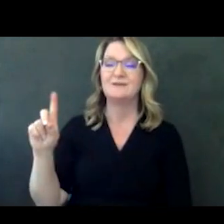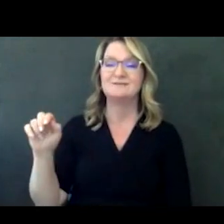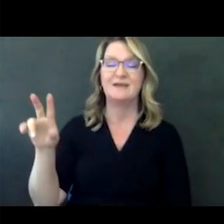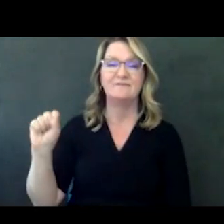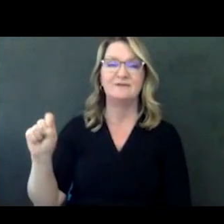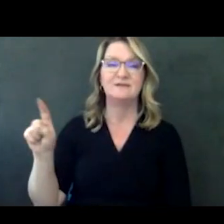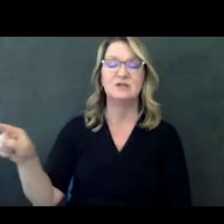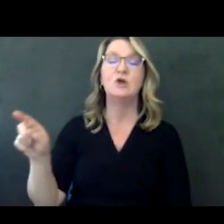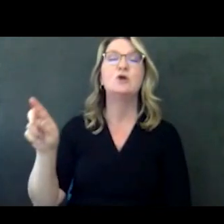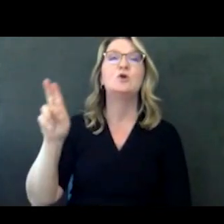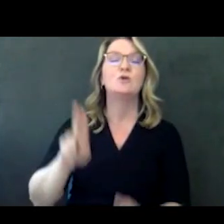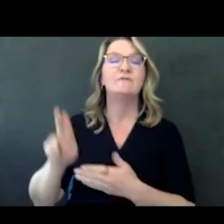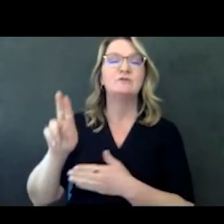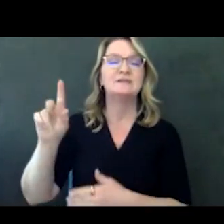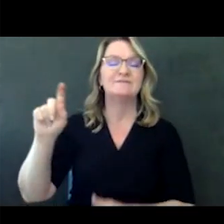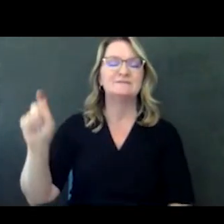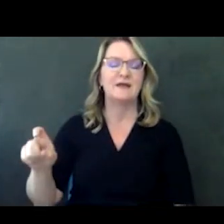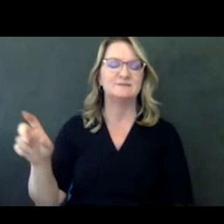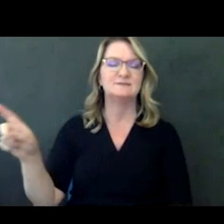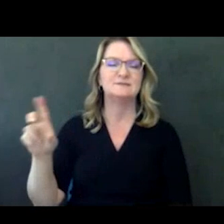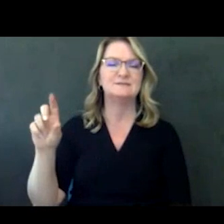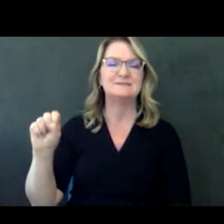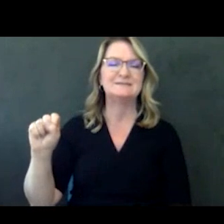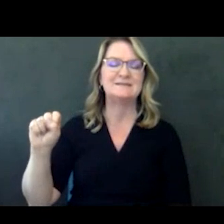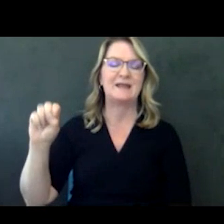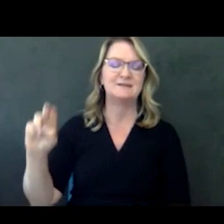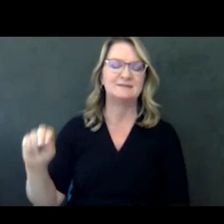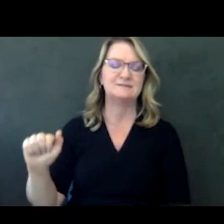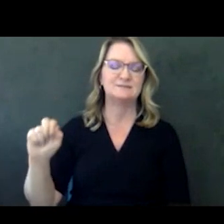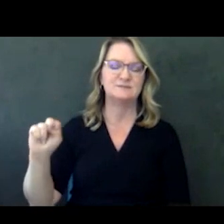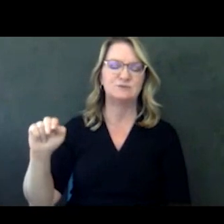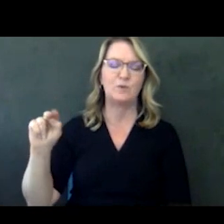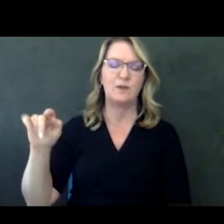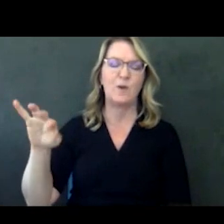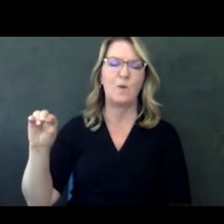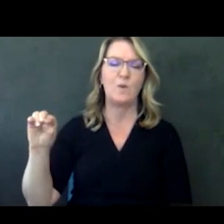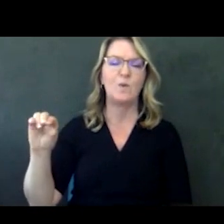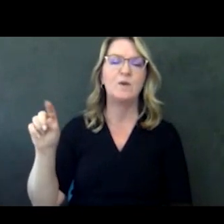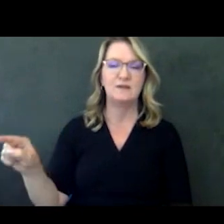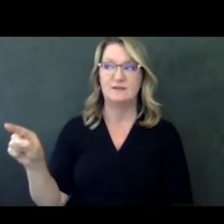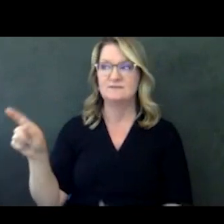at San Antonio, and the Project Director of Employ 210, a diff grant. Thanks for joining us today,